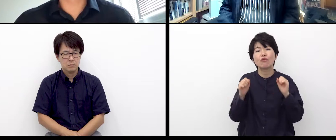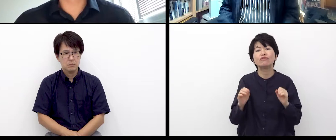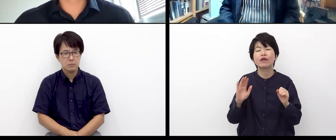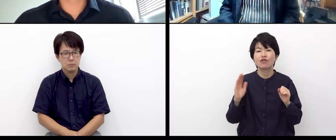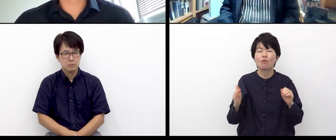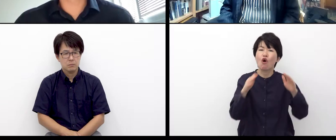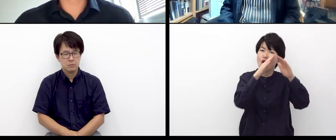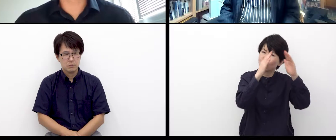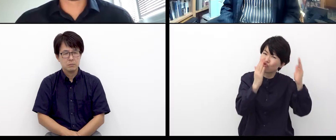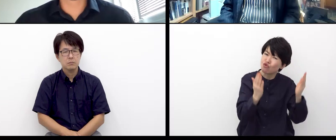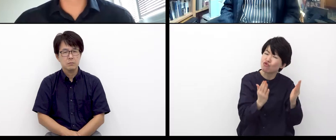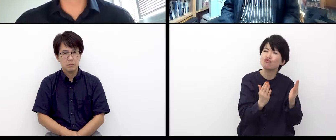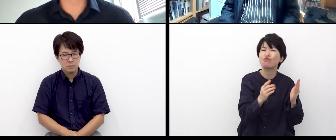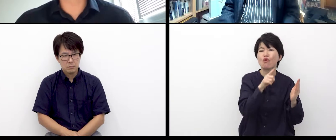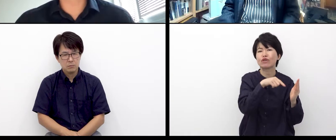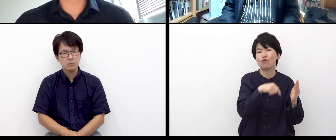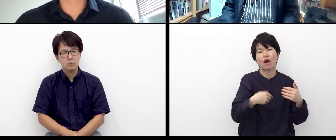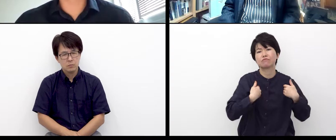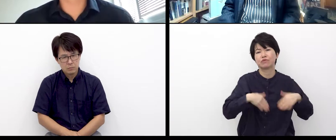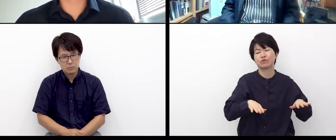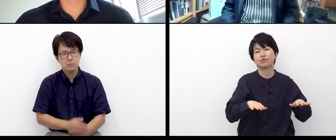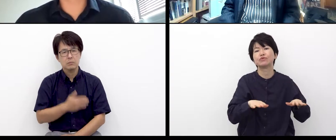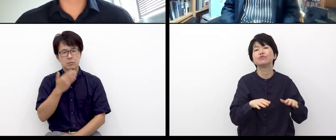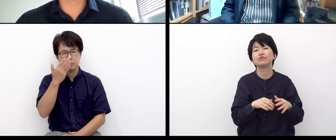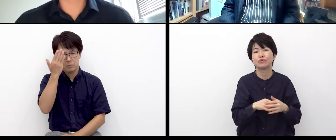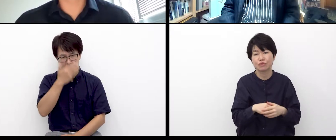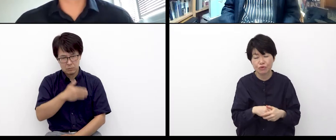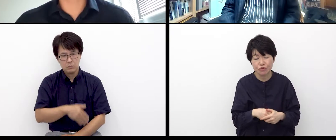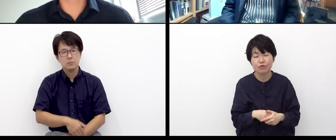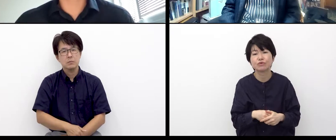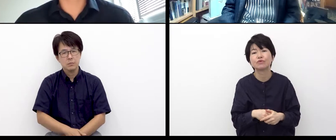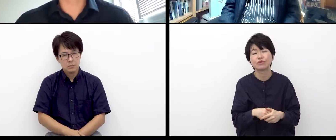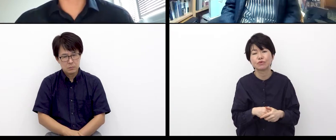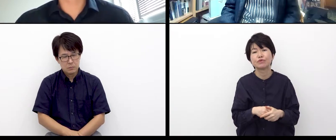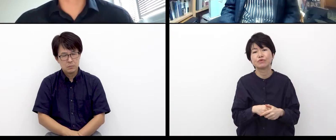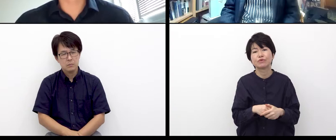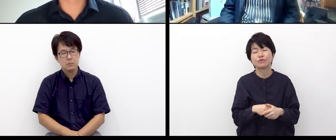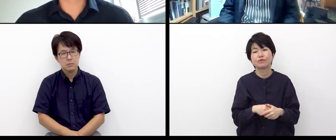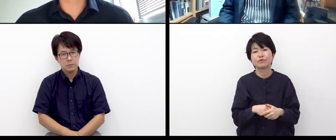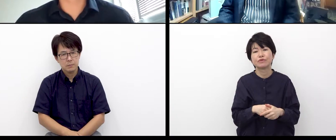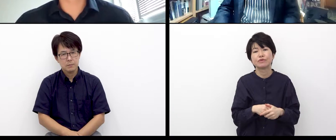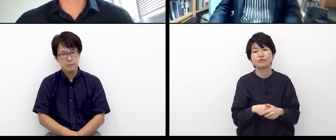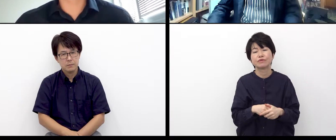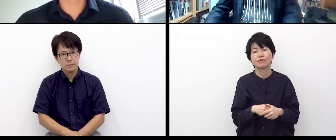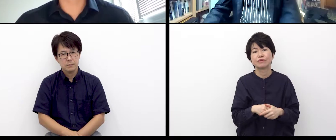They are mostly useless.